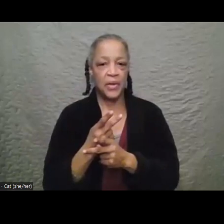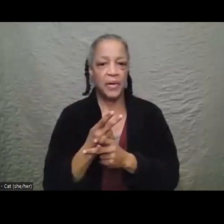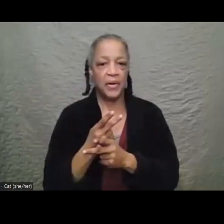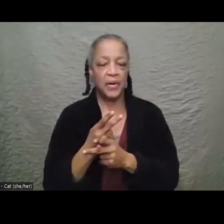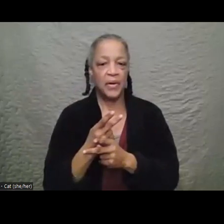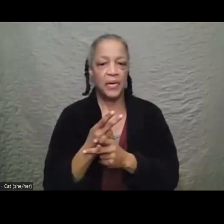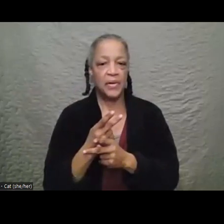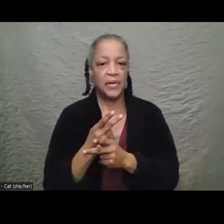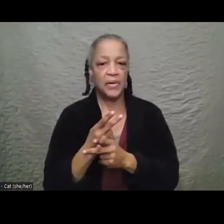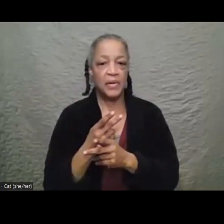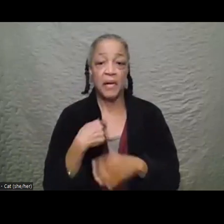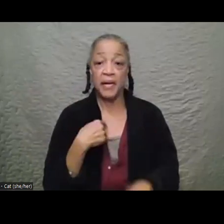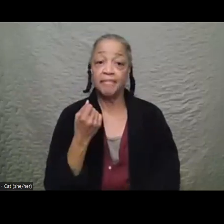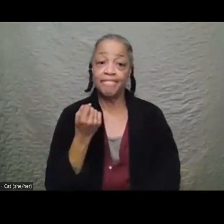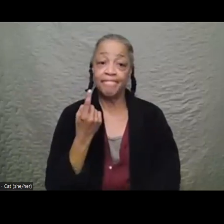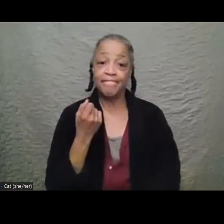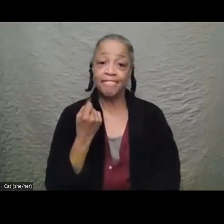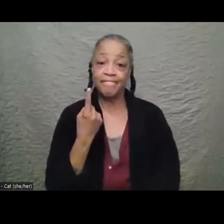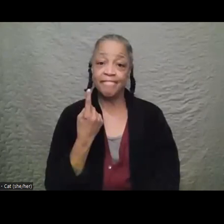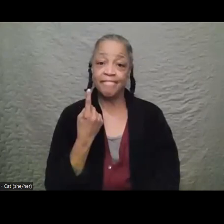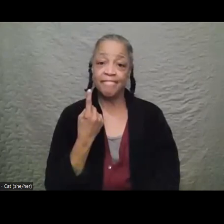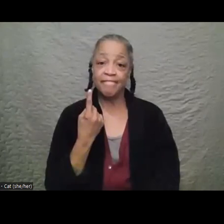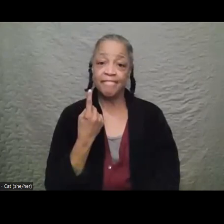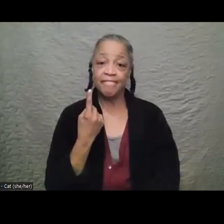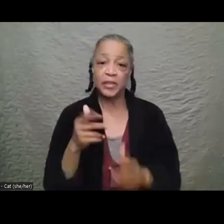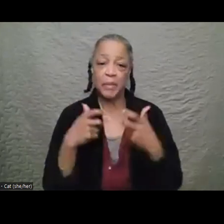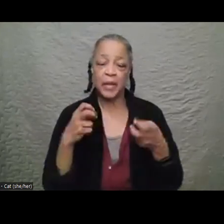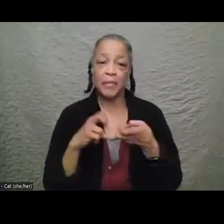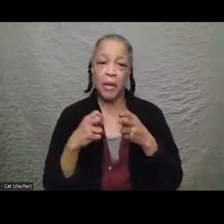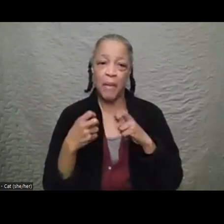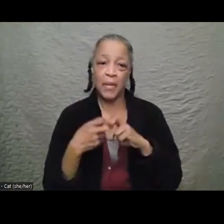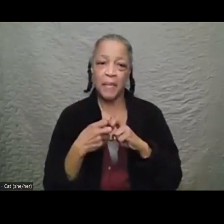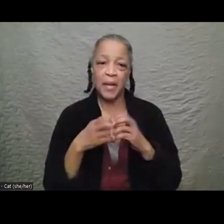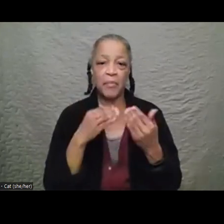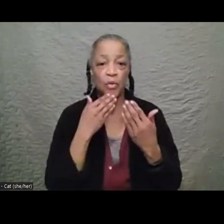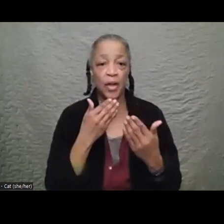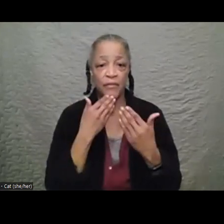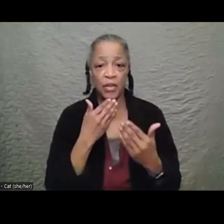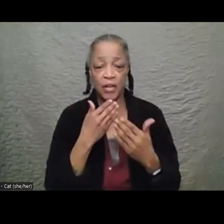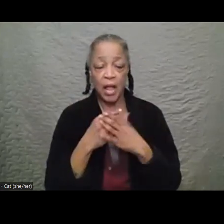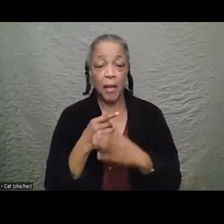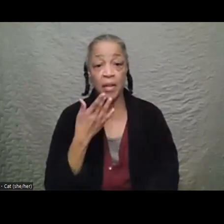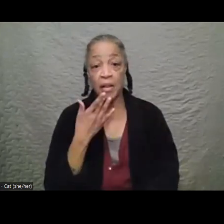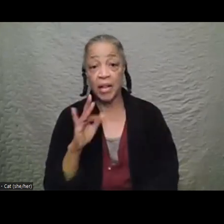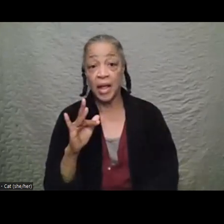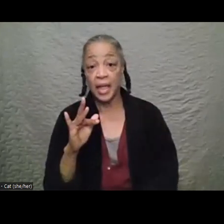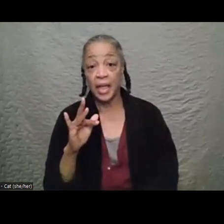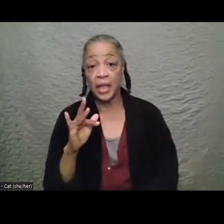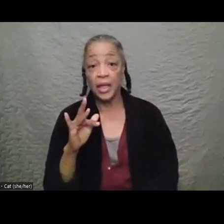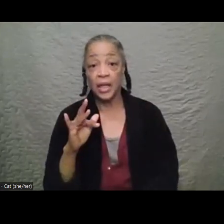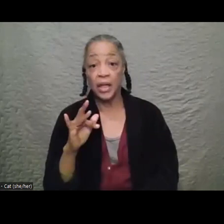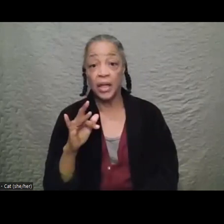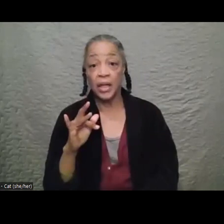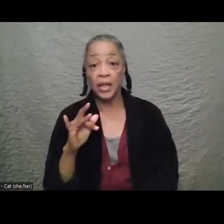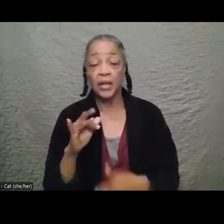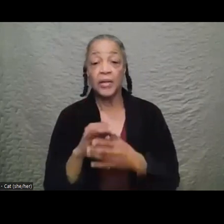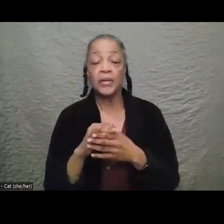I understand that this is a big problem , I am super grateful and very lucky to have a